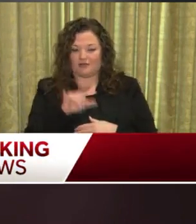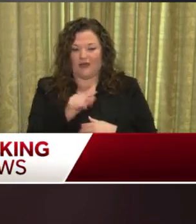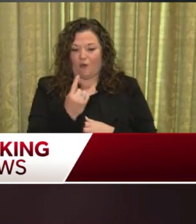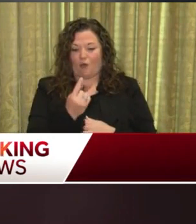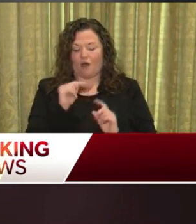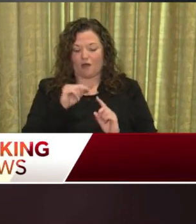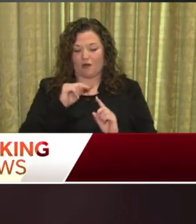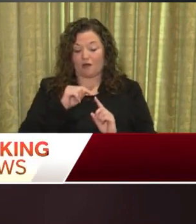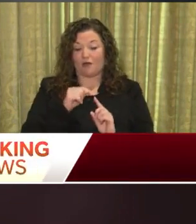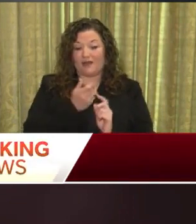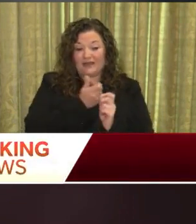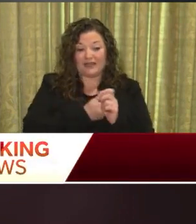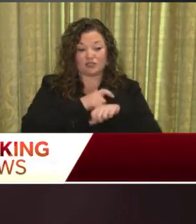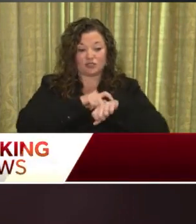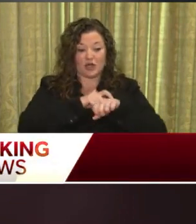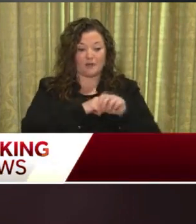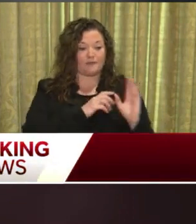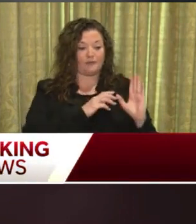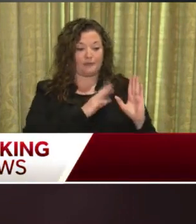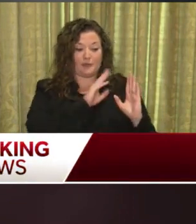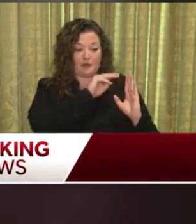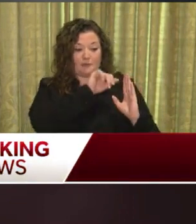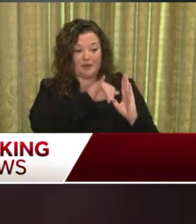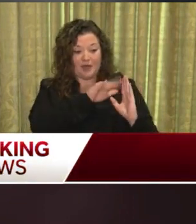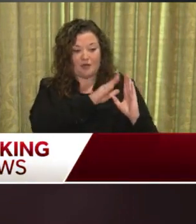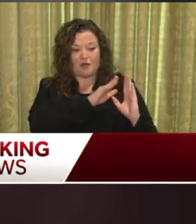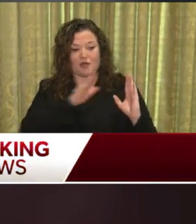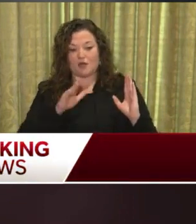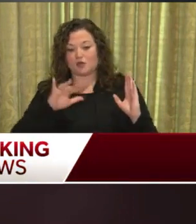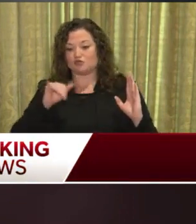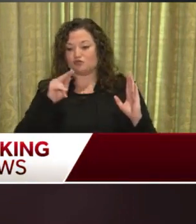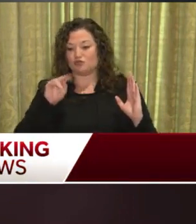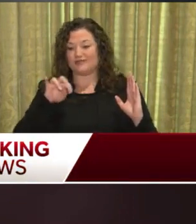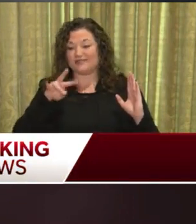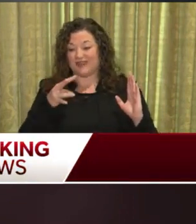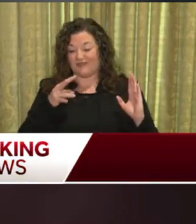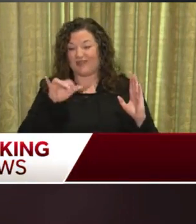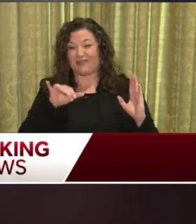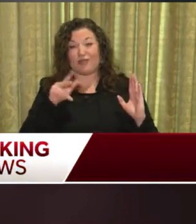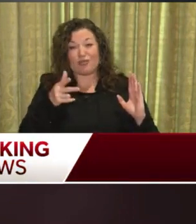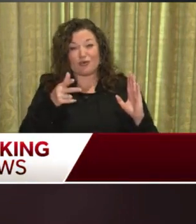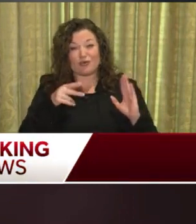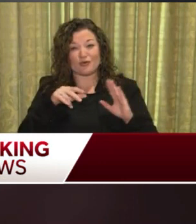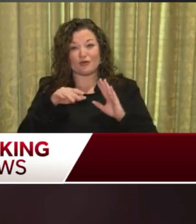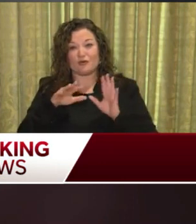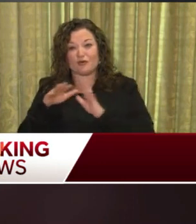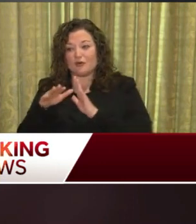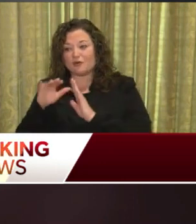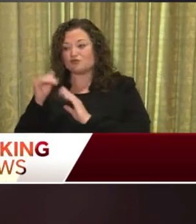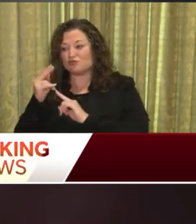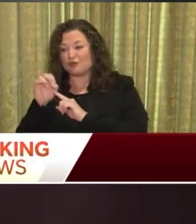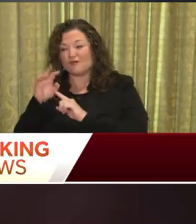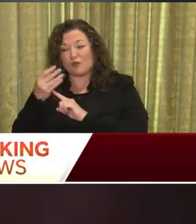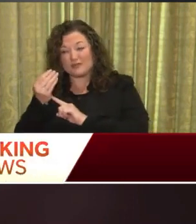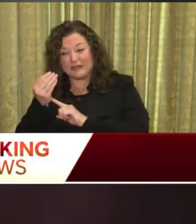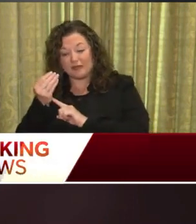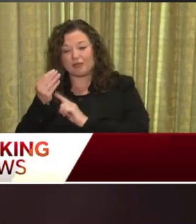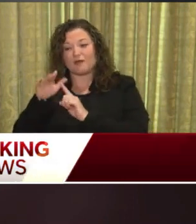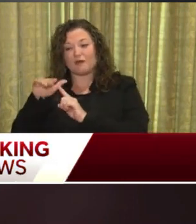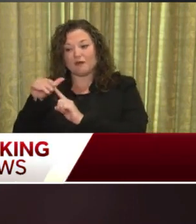CAN SEE JUST WTAN TO CONCENTRATE ON THE DELTA GRAPH THOUGH AS IN EACH TIME FRAME FROM MAY TO JUNE 7TH.